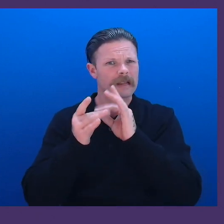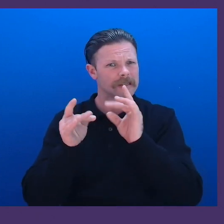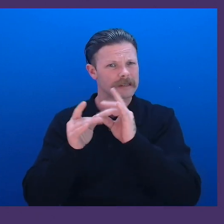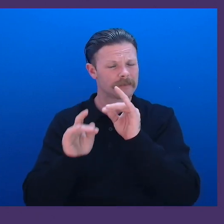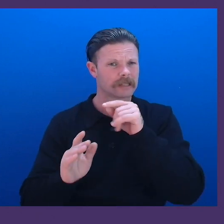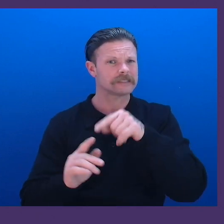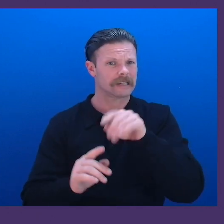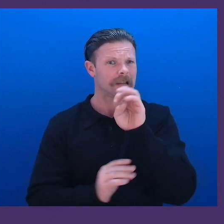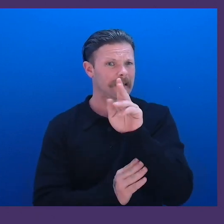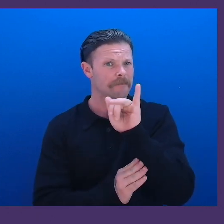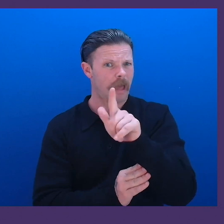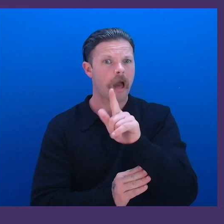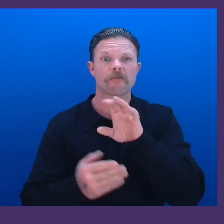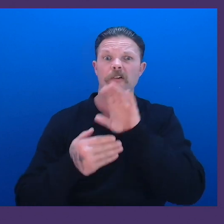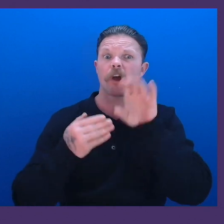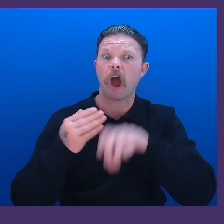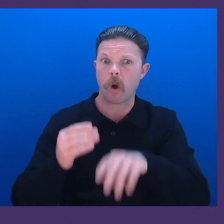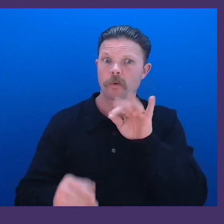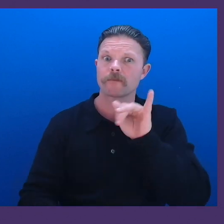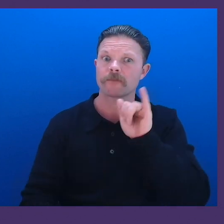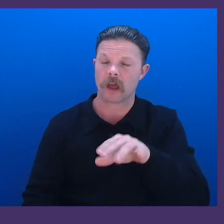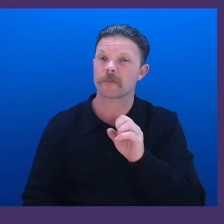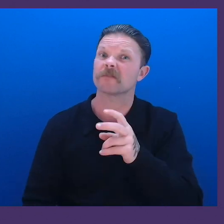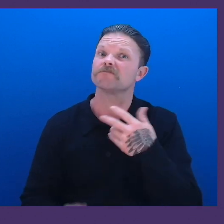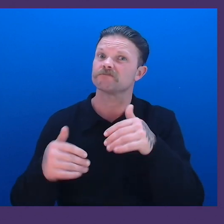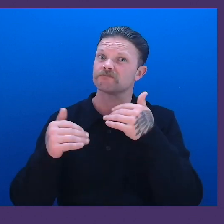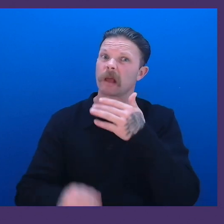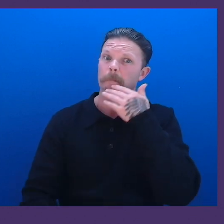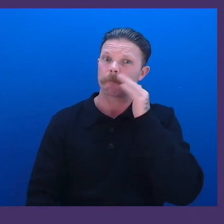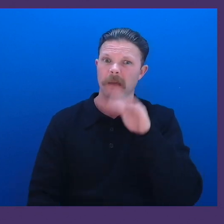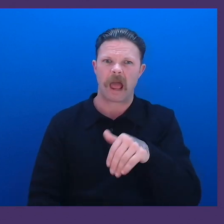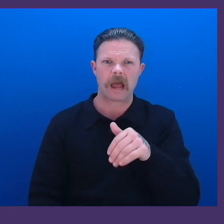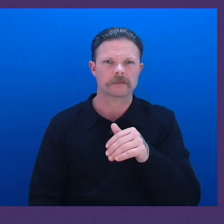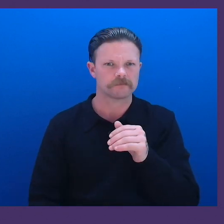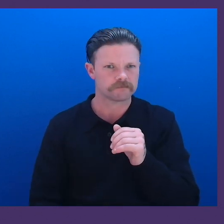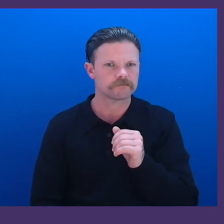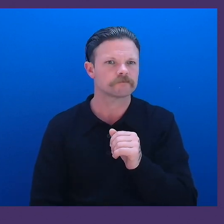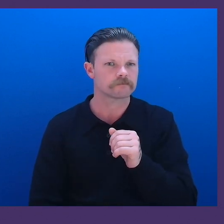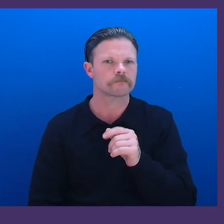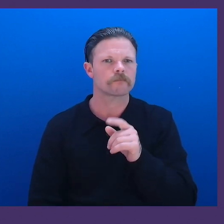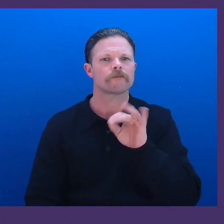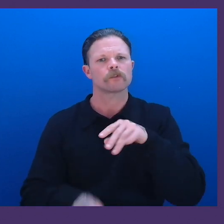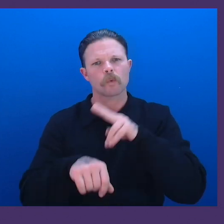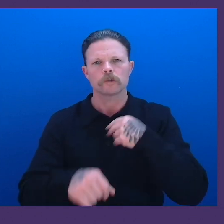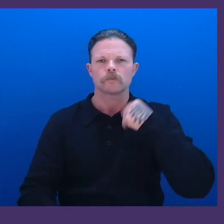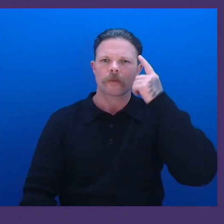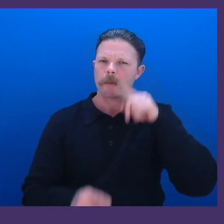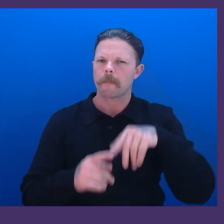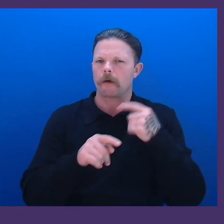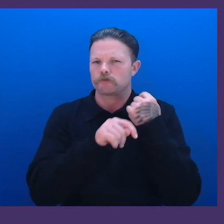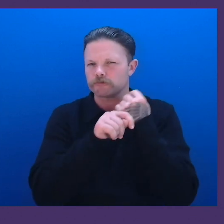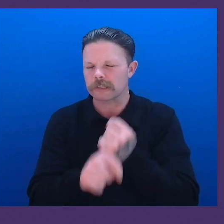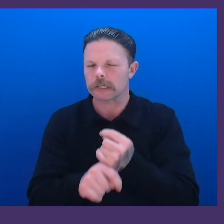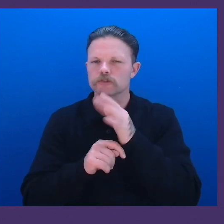Of course, we're also thinking about things like traditional harmful content, where AI can generate just hateful speech